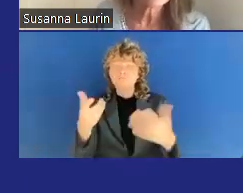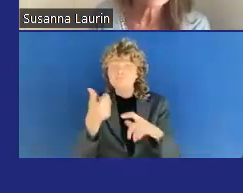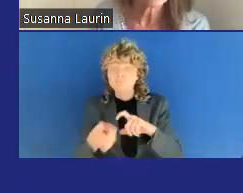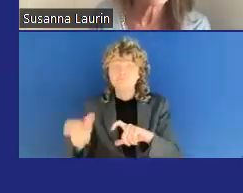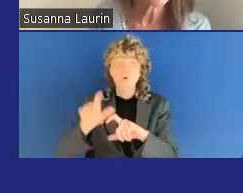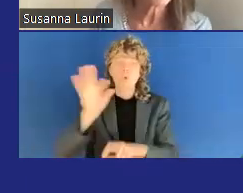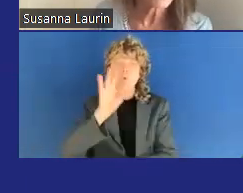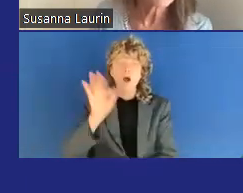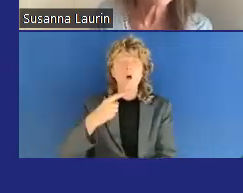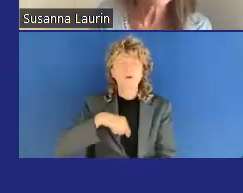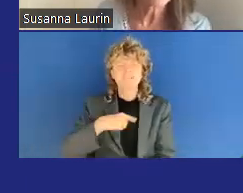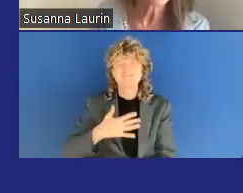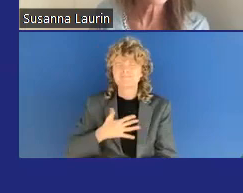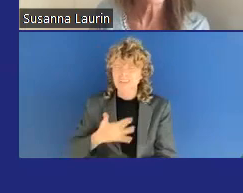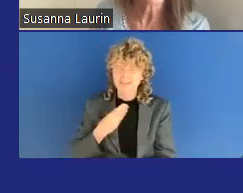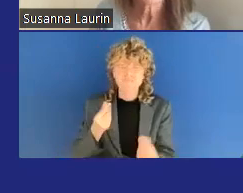I don't know if you want to add something to that, Christopher.